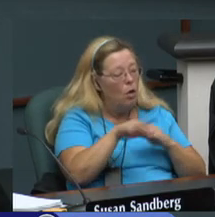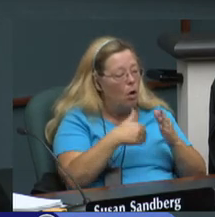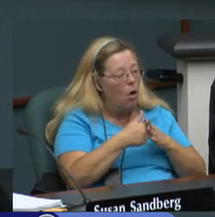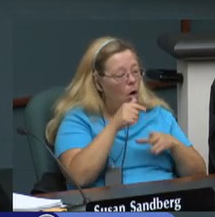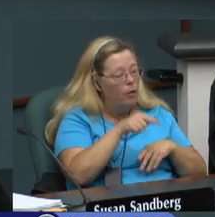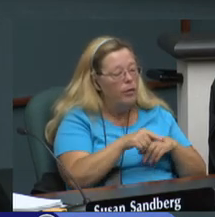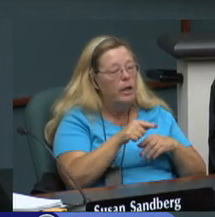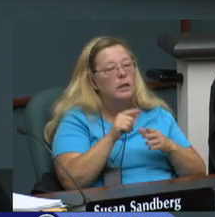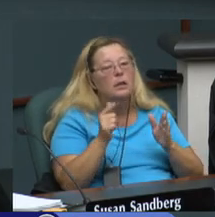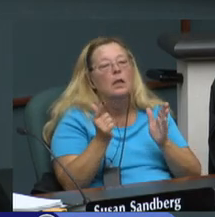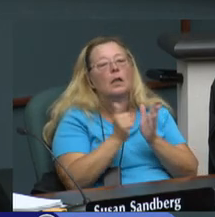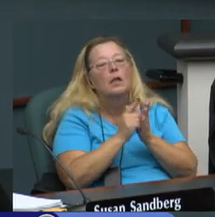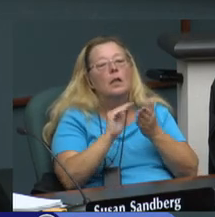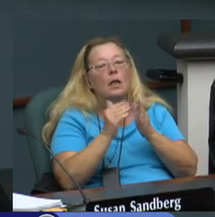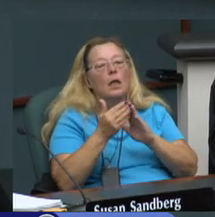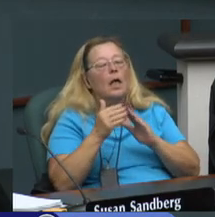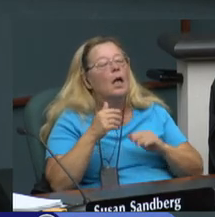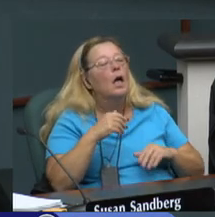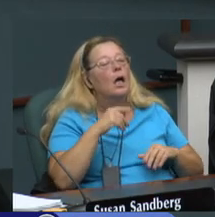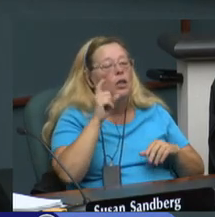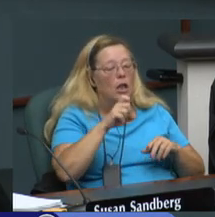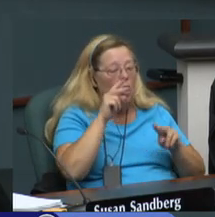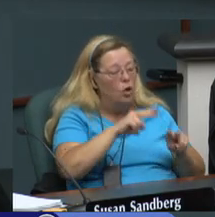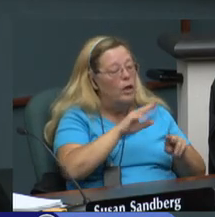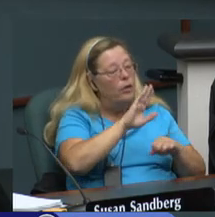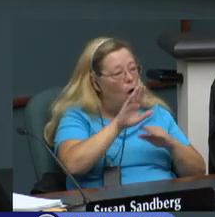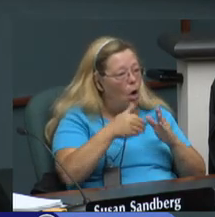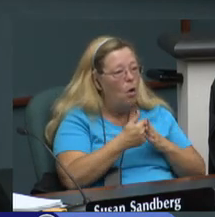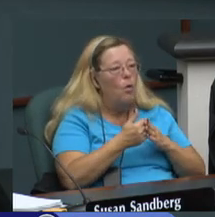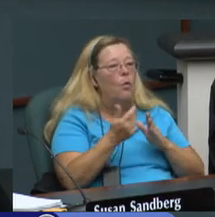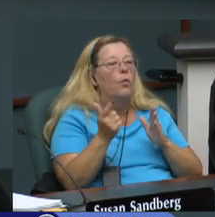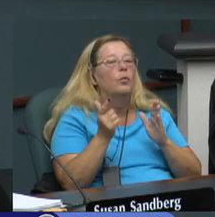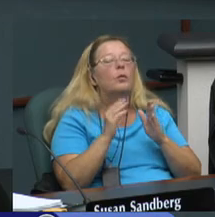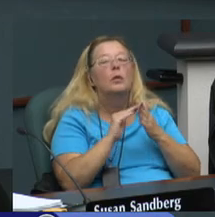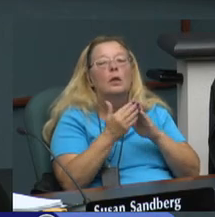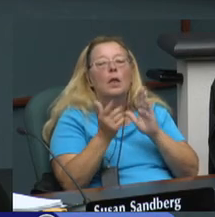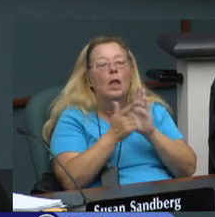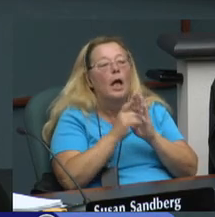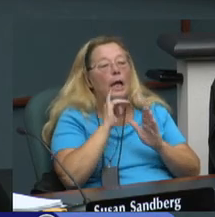people would look at the whole ordinance even though it is a huge document but